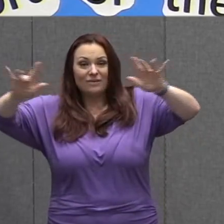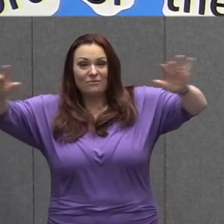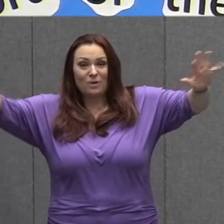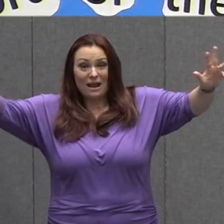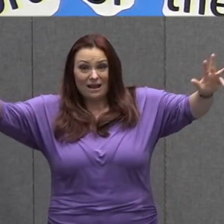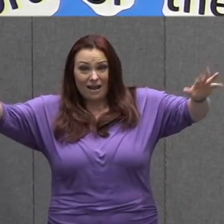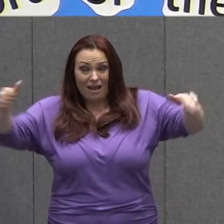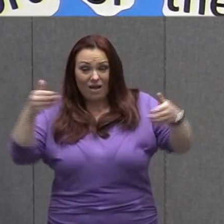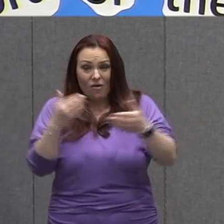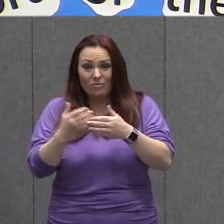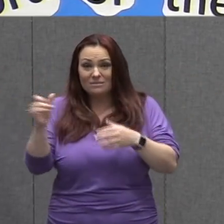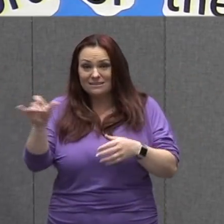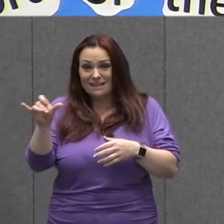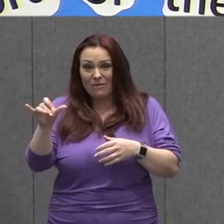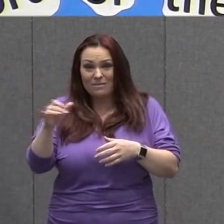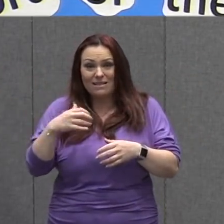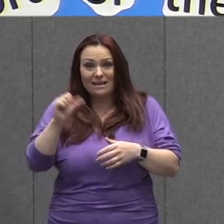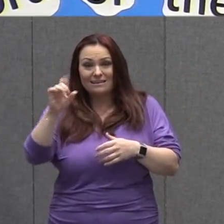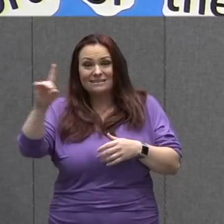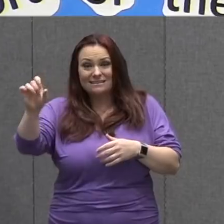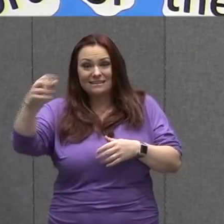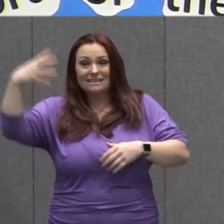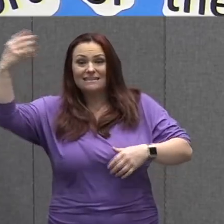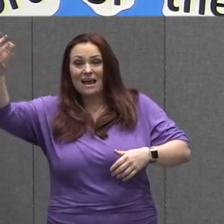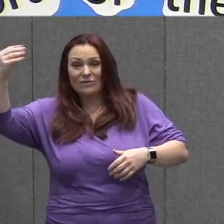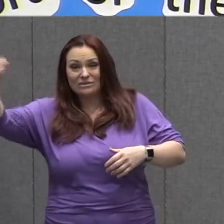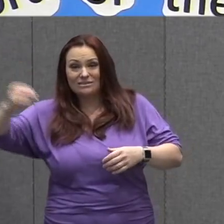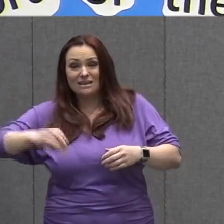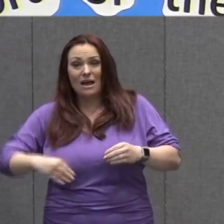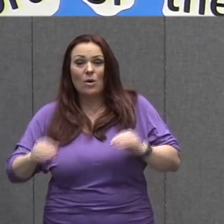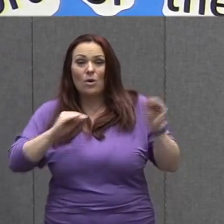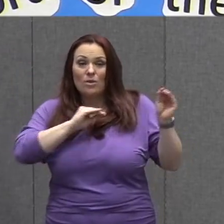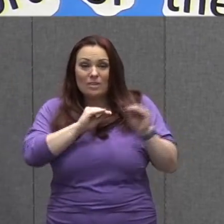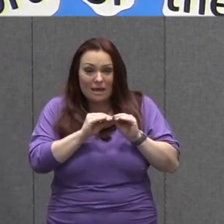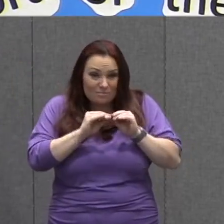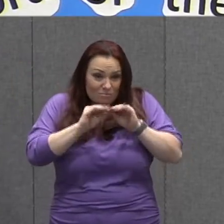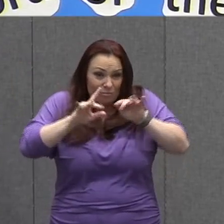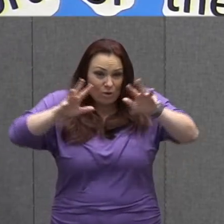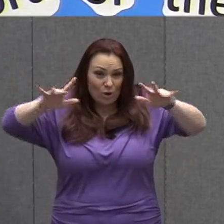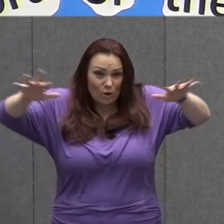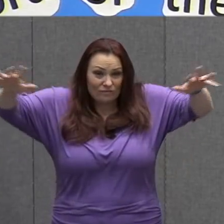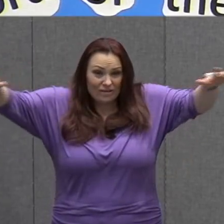almost like seeds outside move everywhere with the wind.